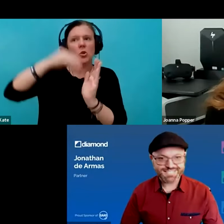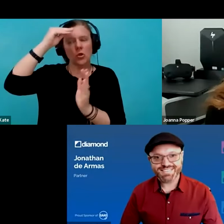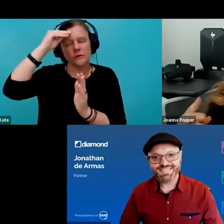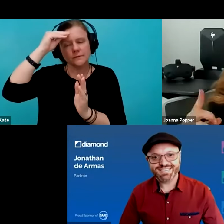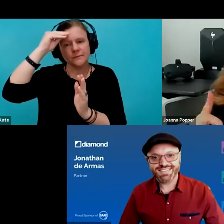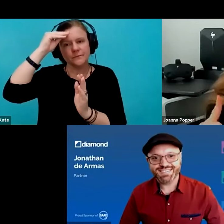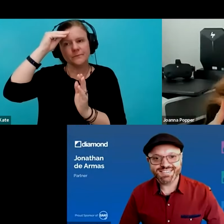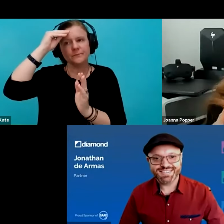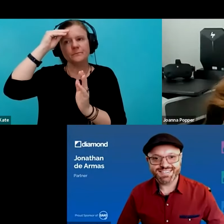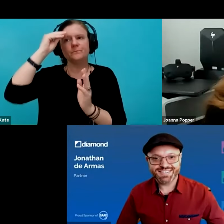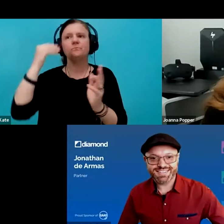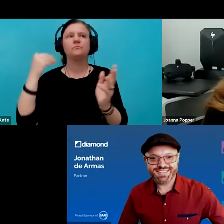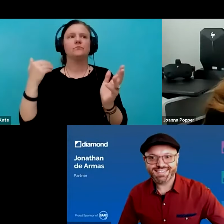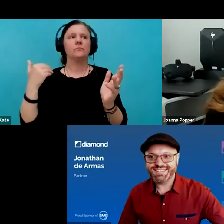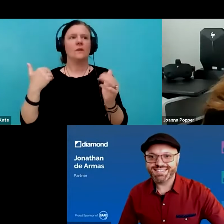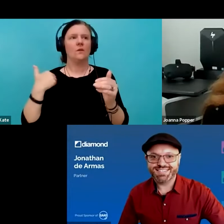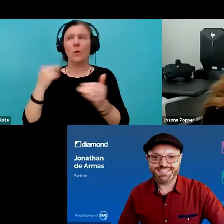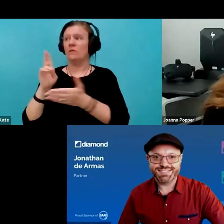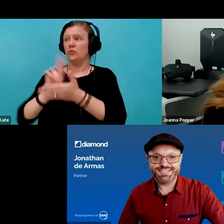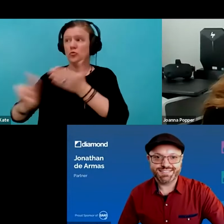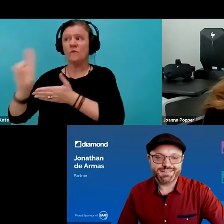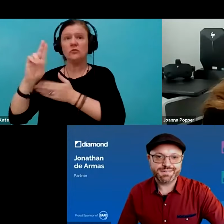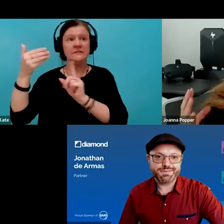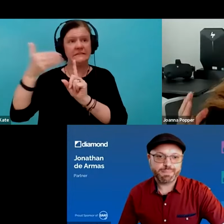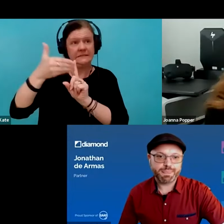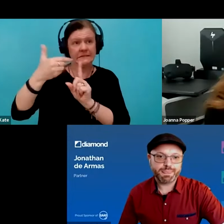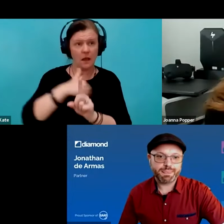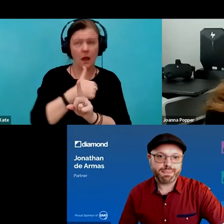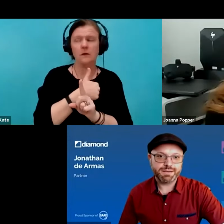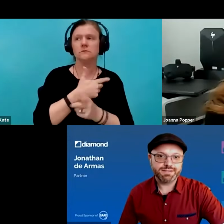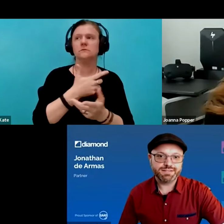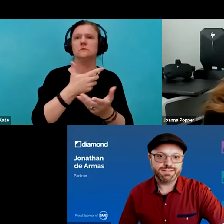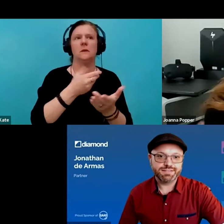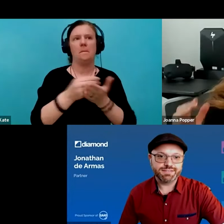you know, so we have we have the university is coming to us and buying the HP laptop.